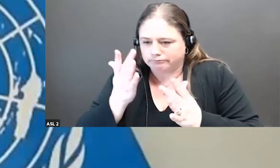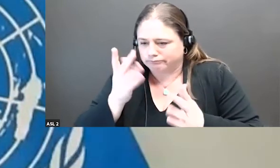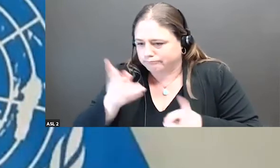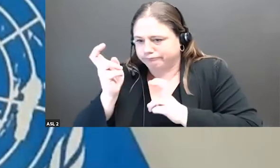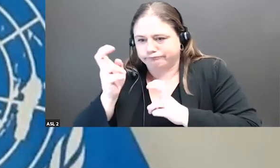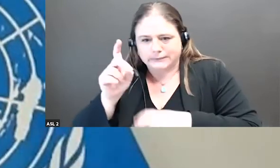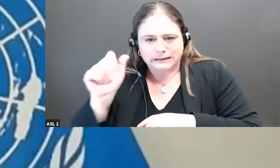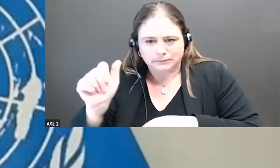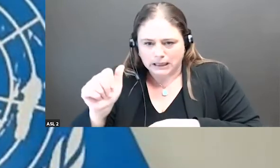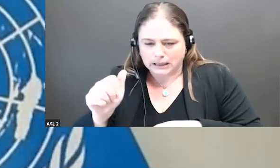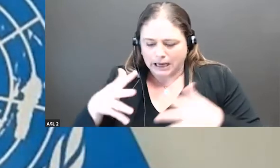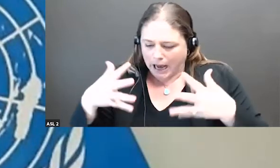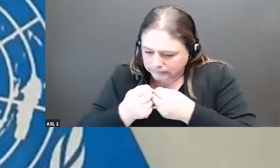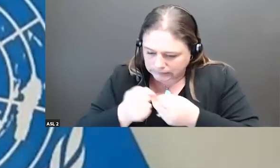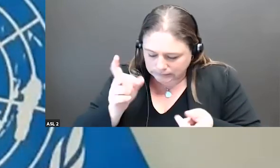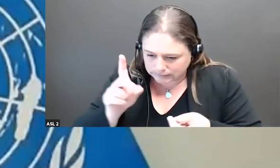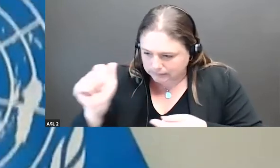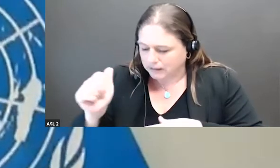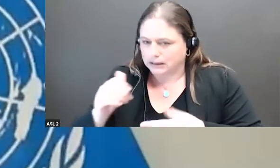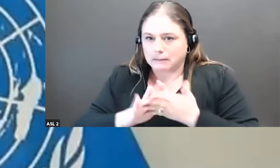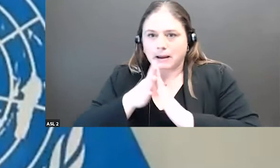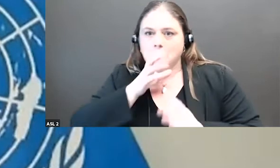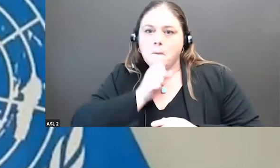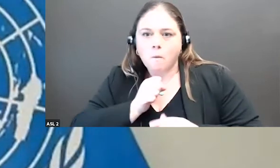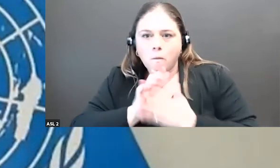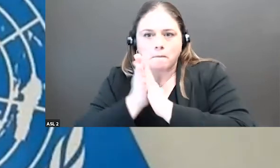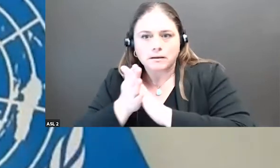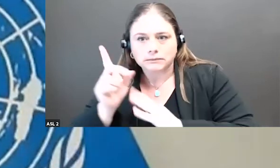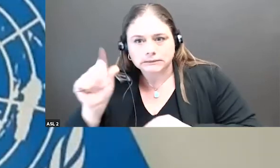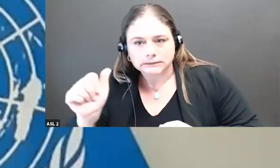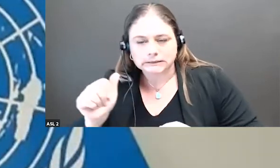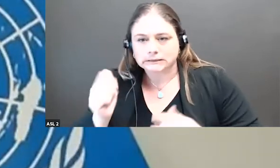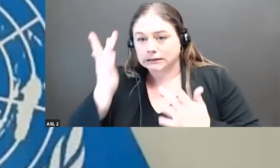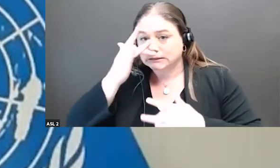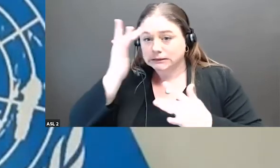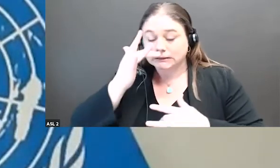ourselves into disability. Disease can come in one morning that wasn't there the night before.